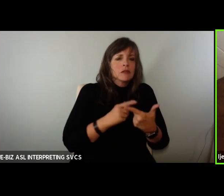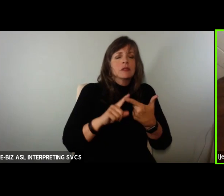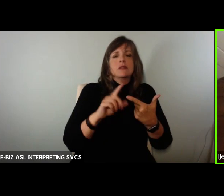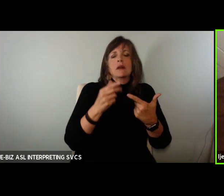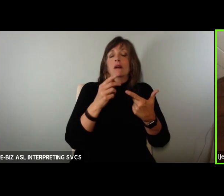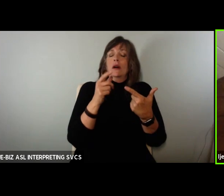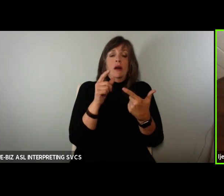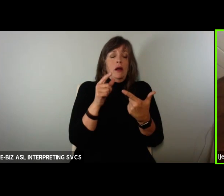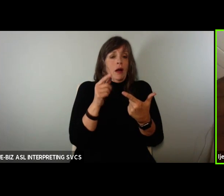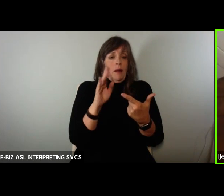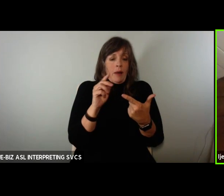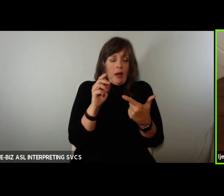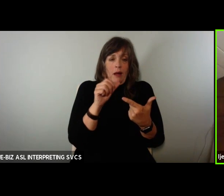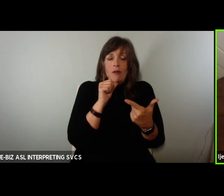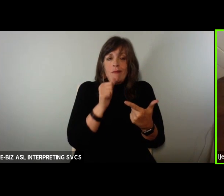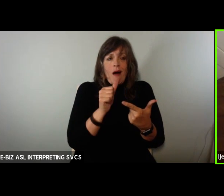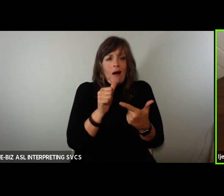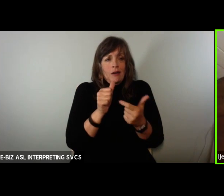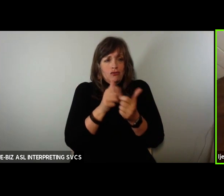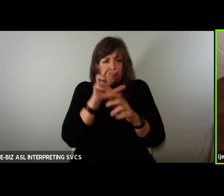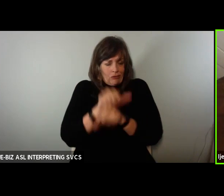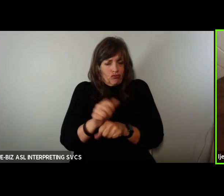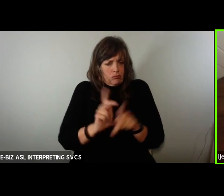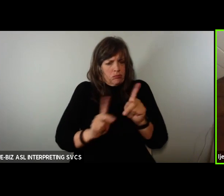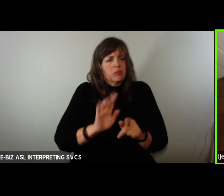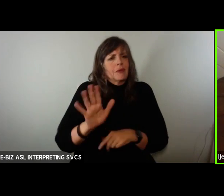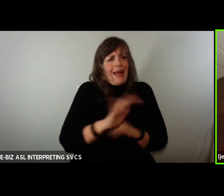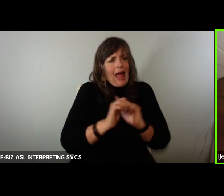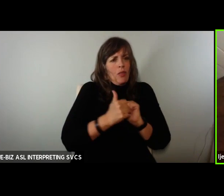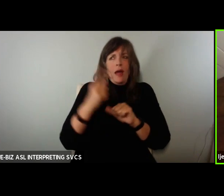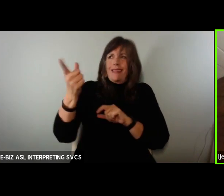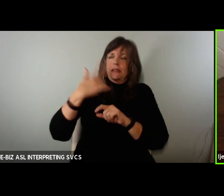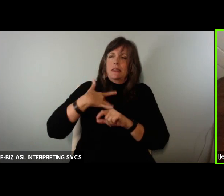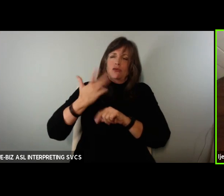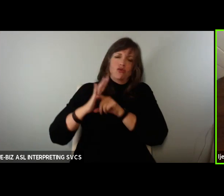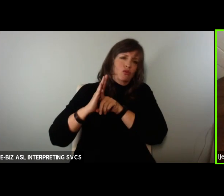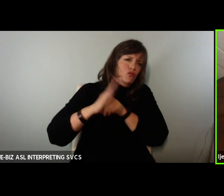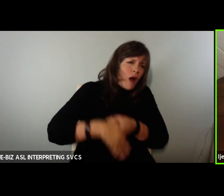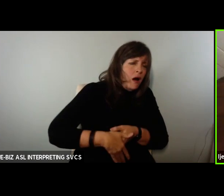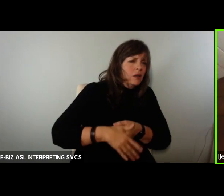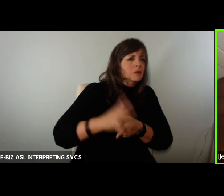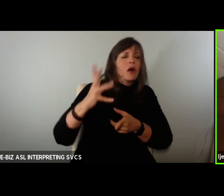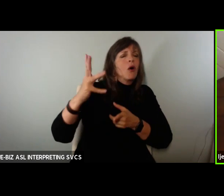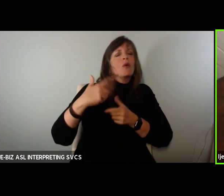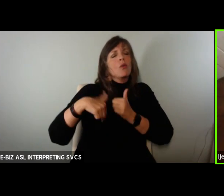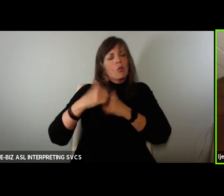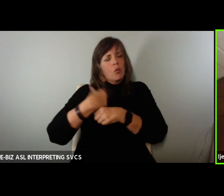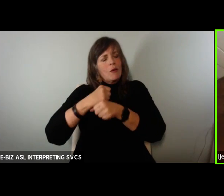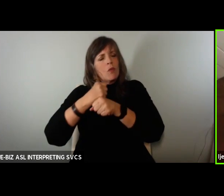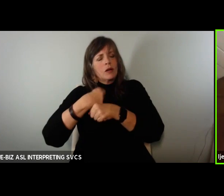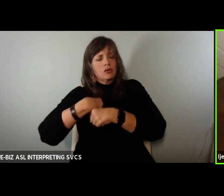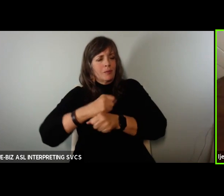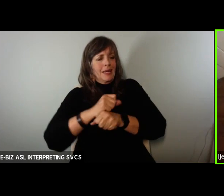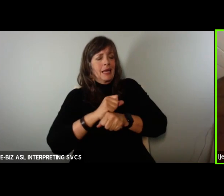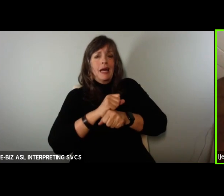and one that instead upholds and fully is shaped by these populations as well.